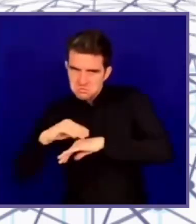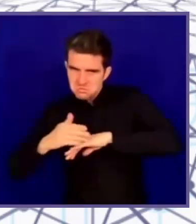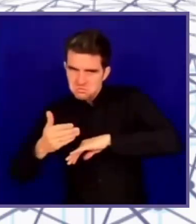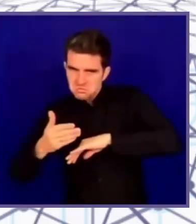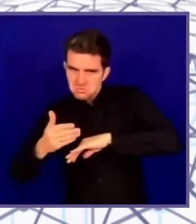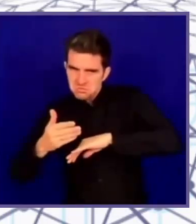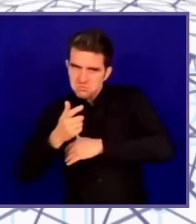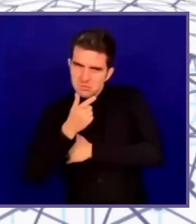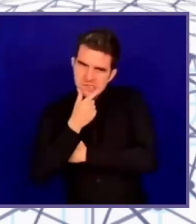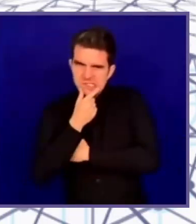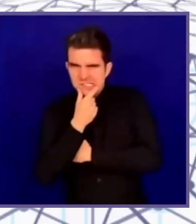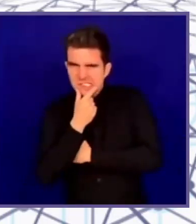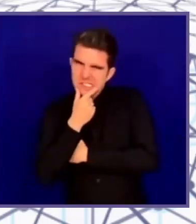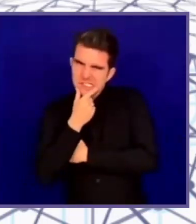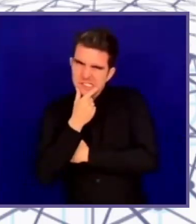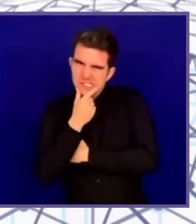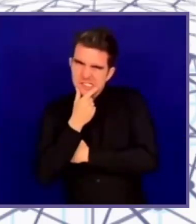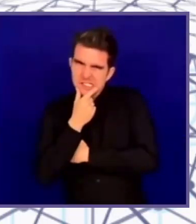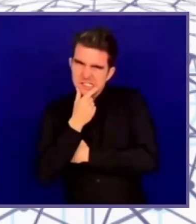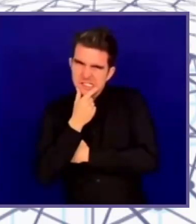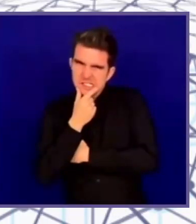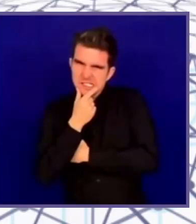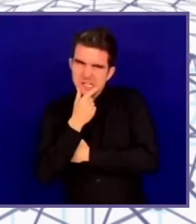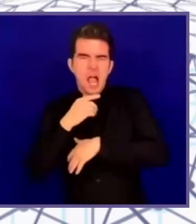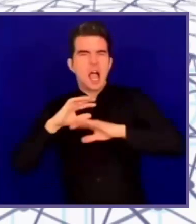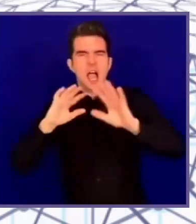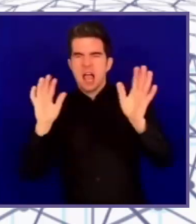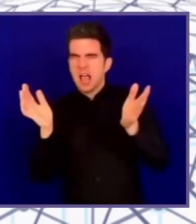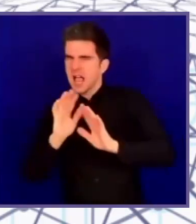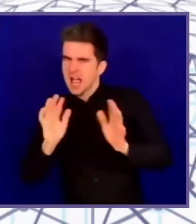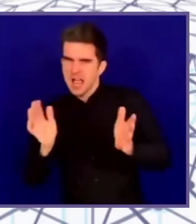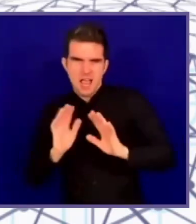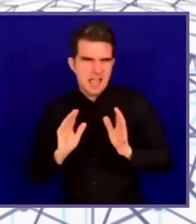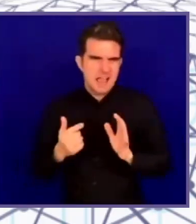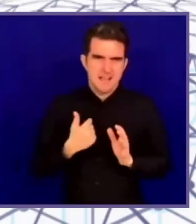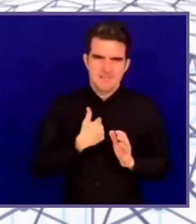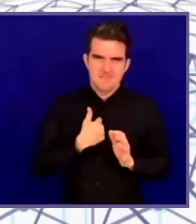there seem to be some things that I needed to talk about in response. I could stand here and just